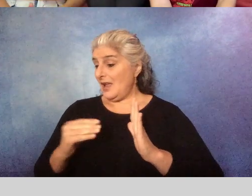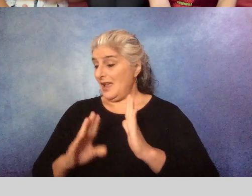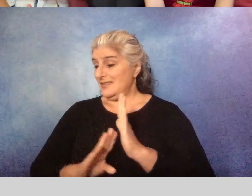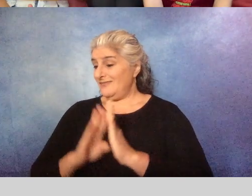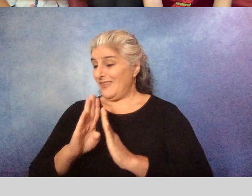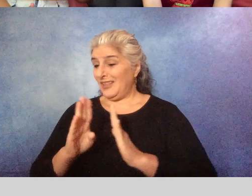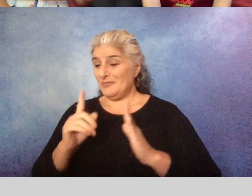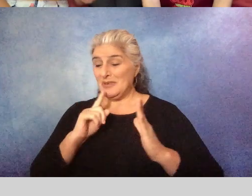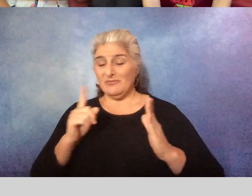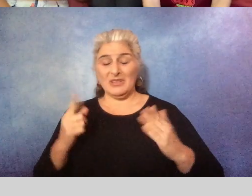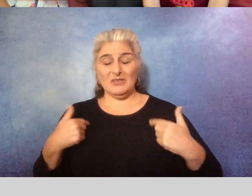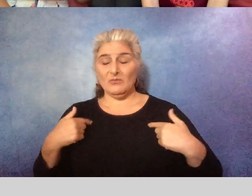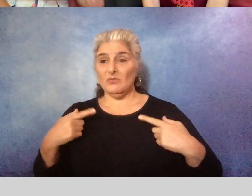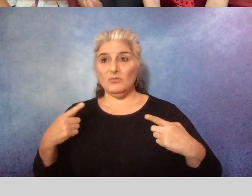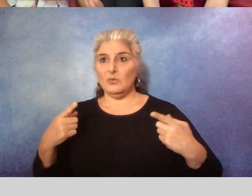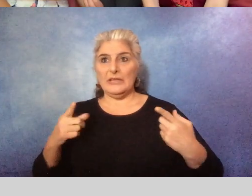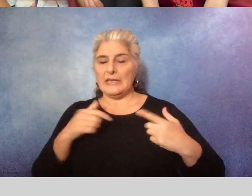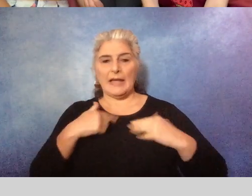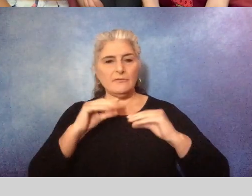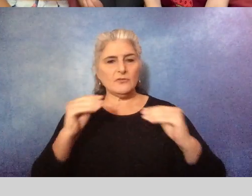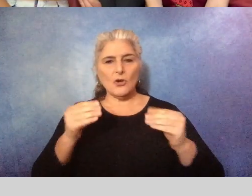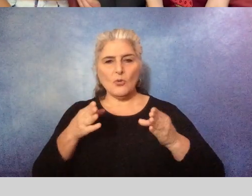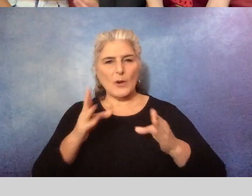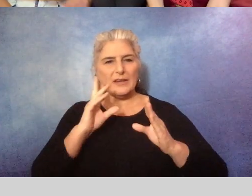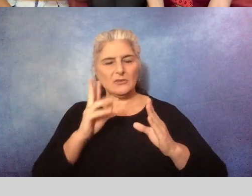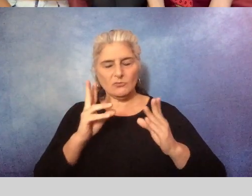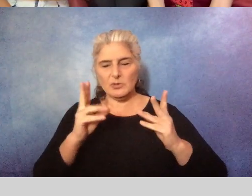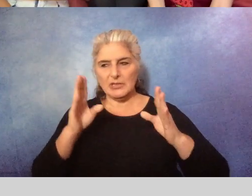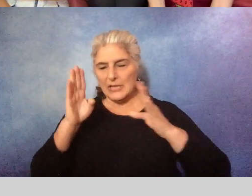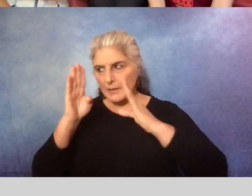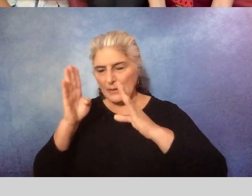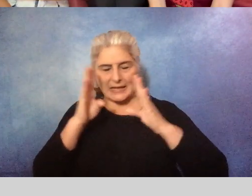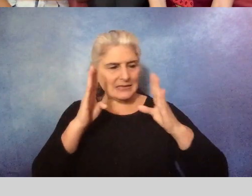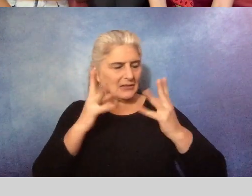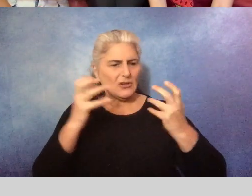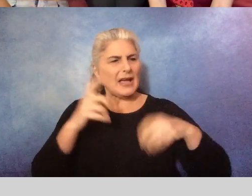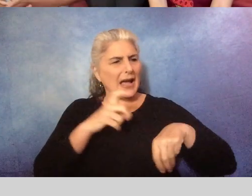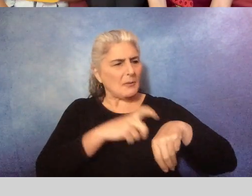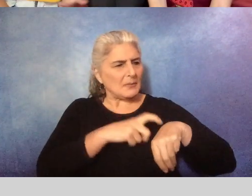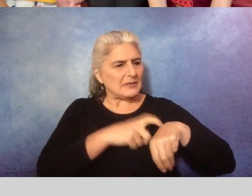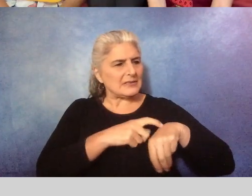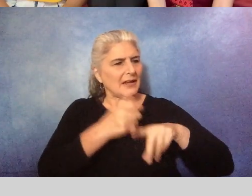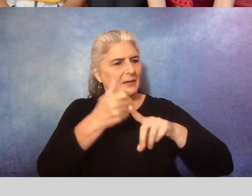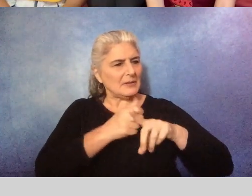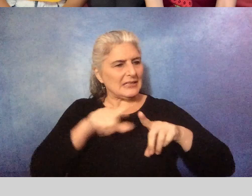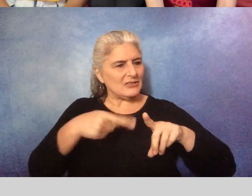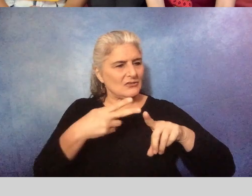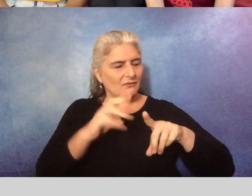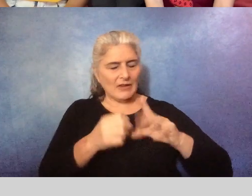So it was really hard to keep track of how much time was spent in each phase.